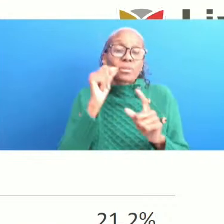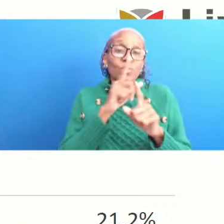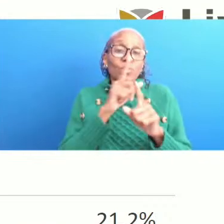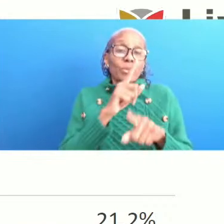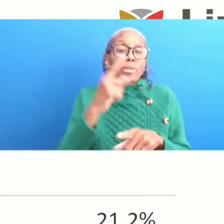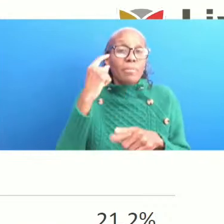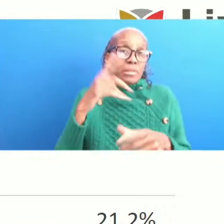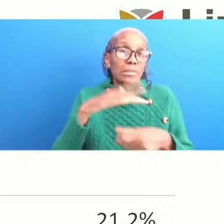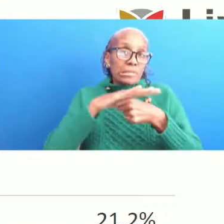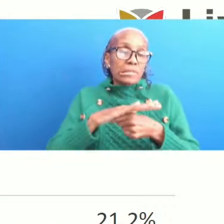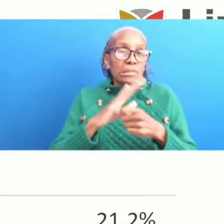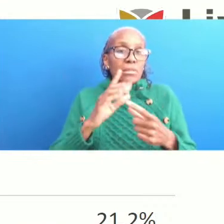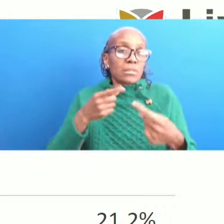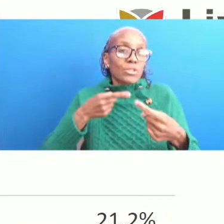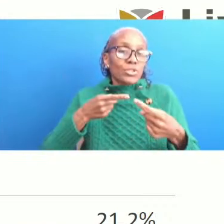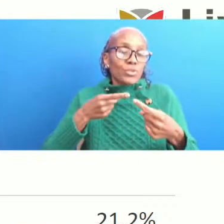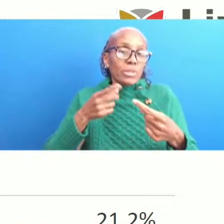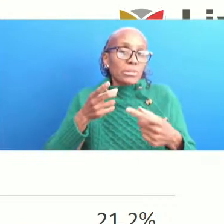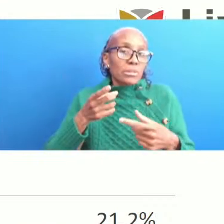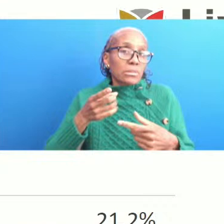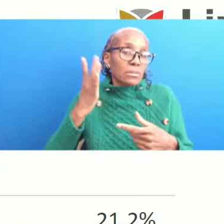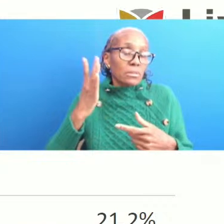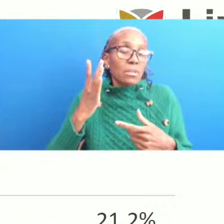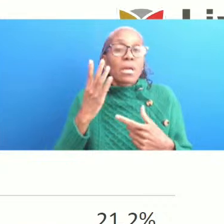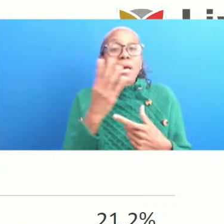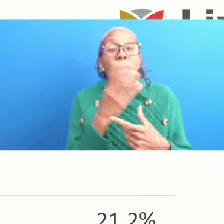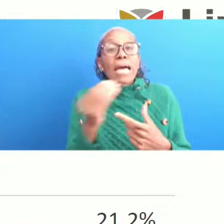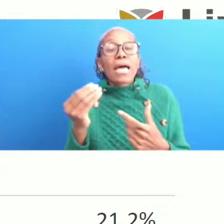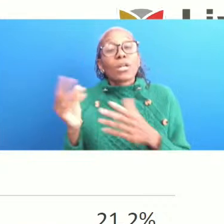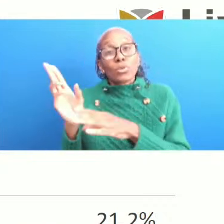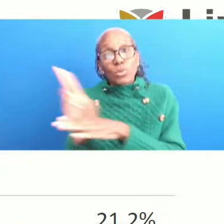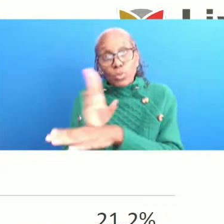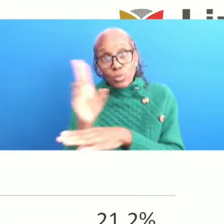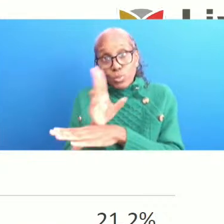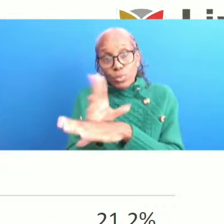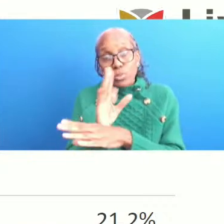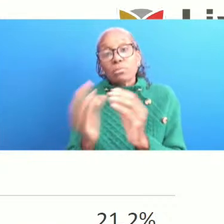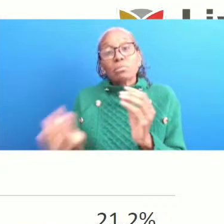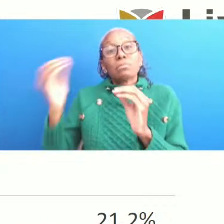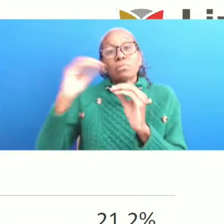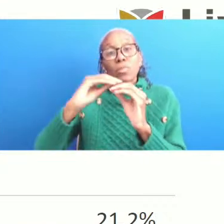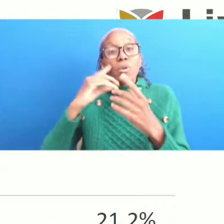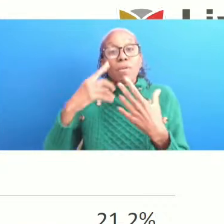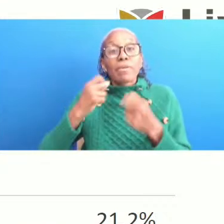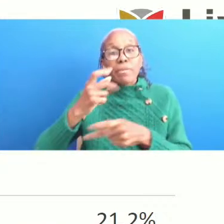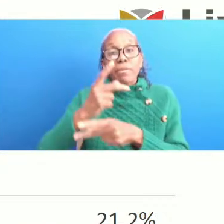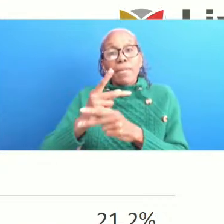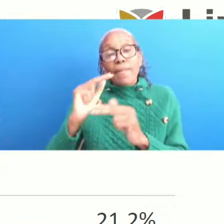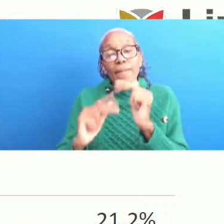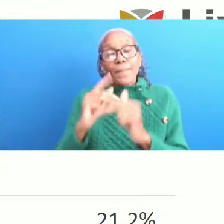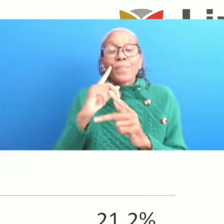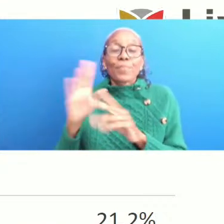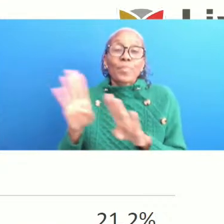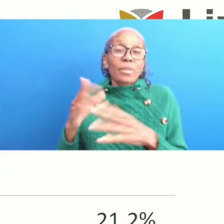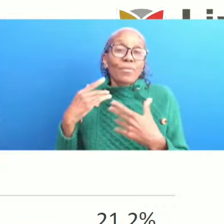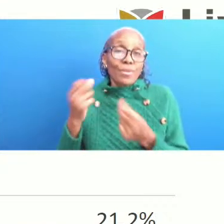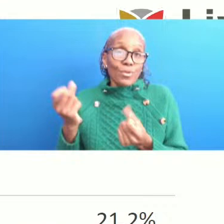SEE MORE ADULTS REPORTING